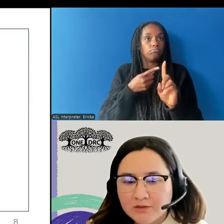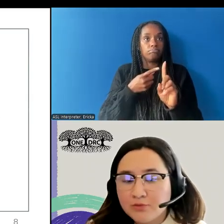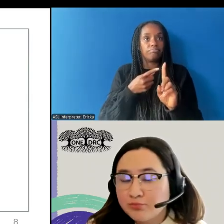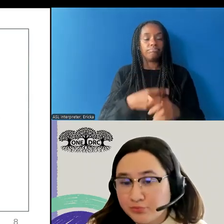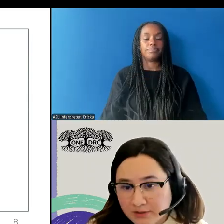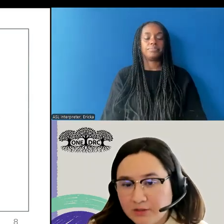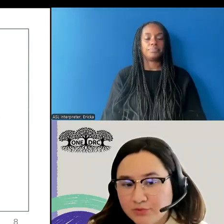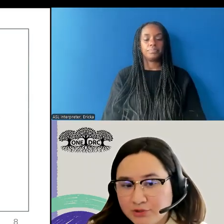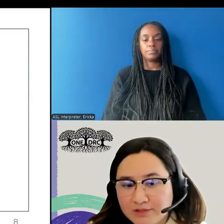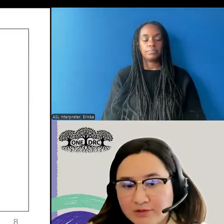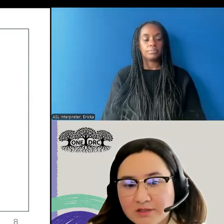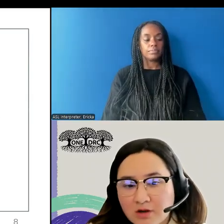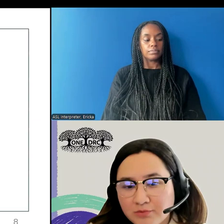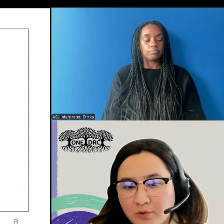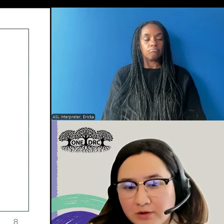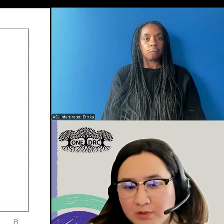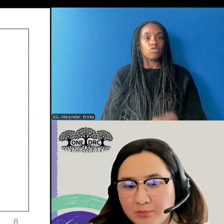So really, regional centers cannot require people